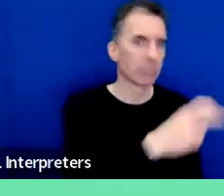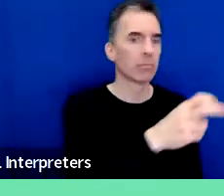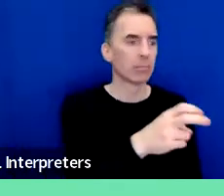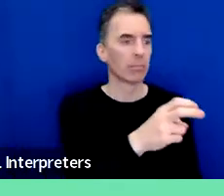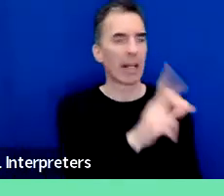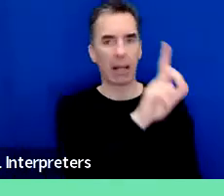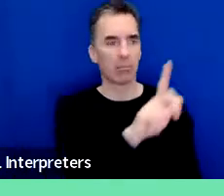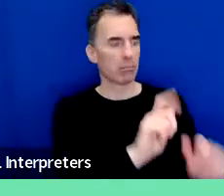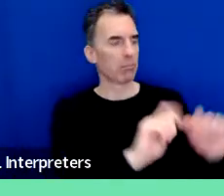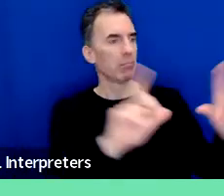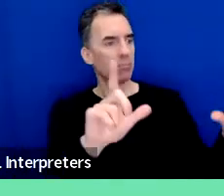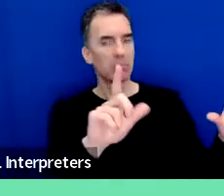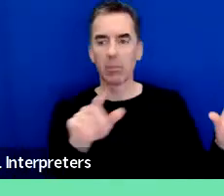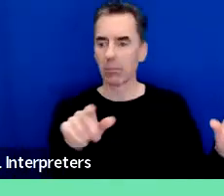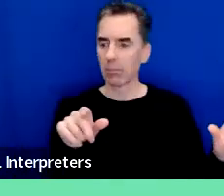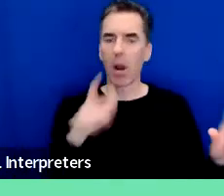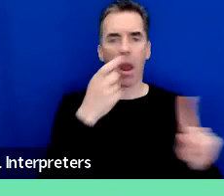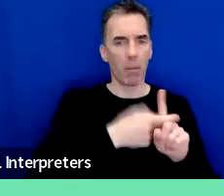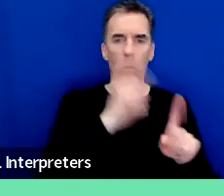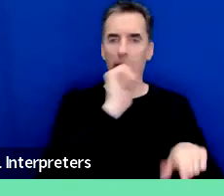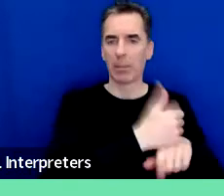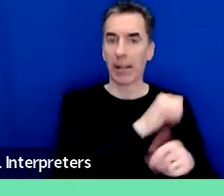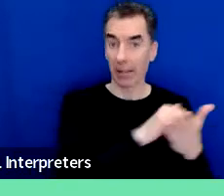and it will create an account for them as well.